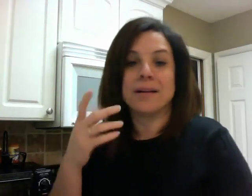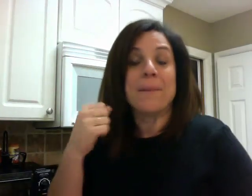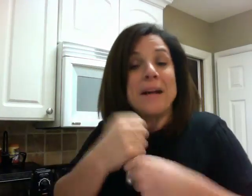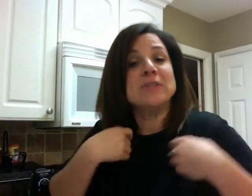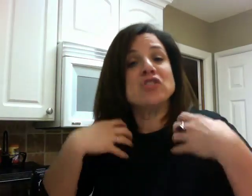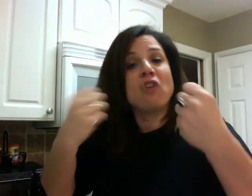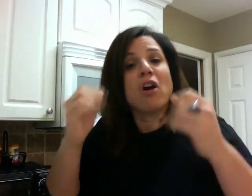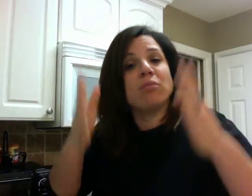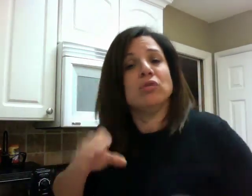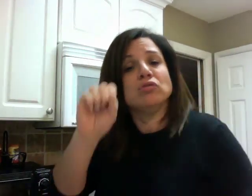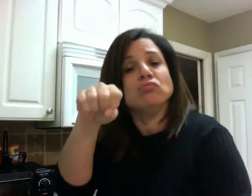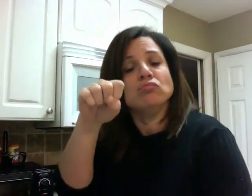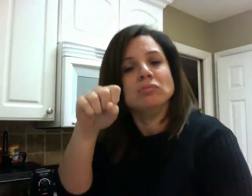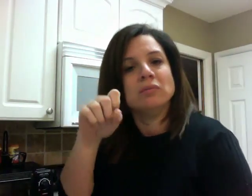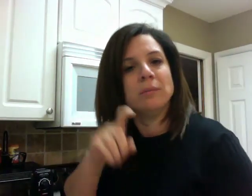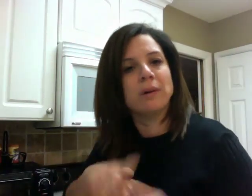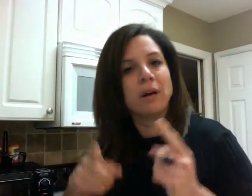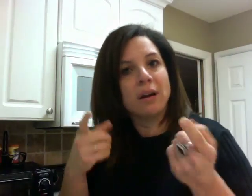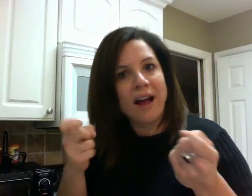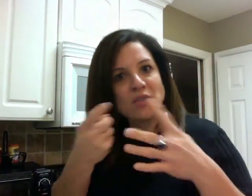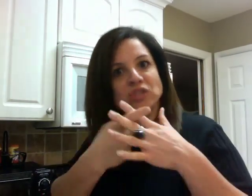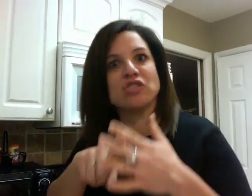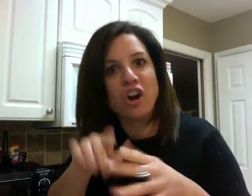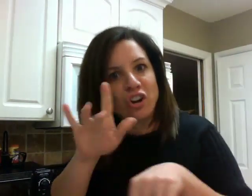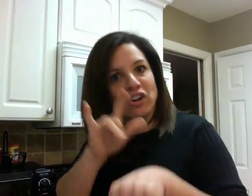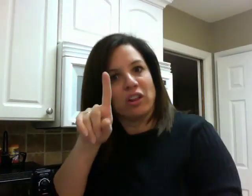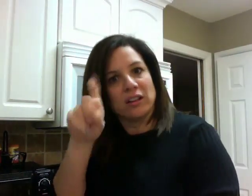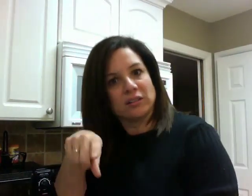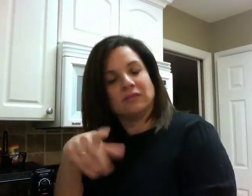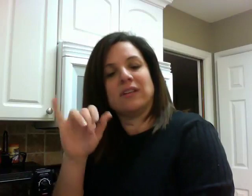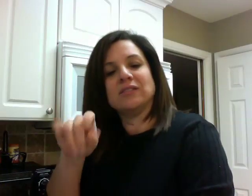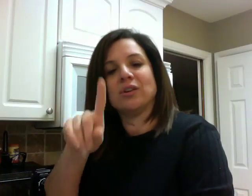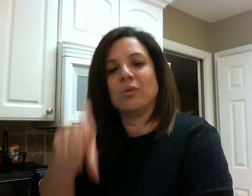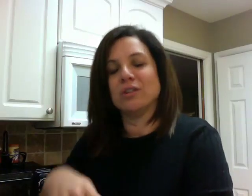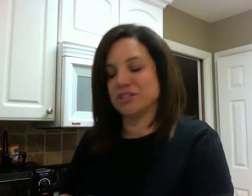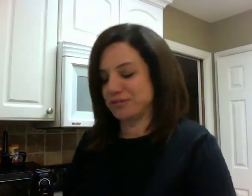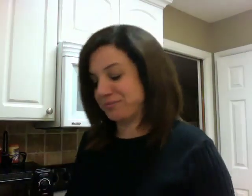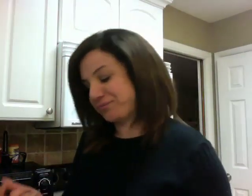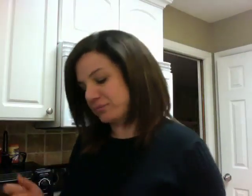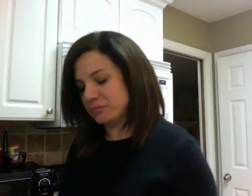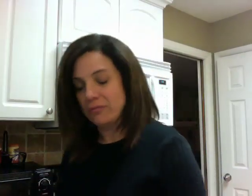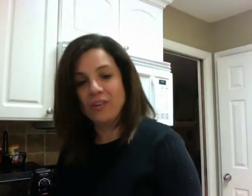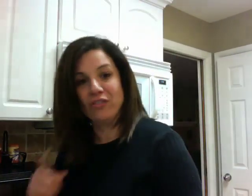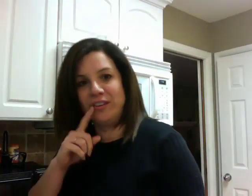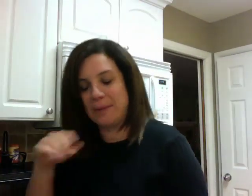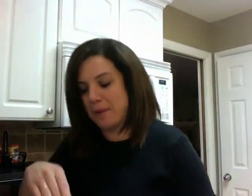Yes, it made me a stronger person, no doubt but the question is to start early? That is the question.